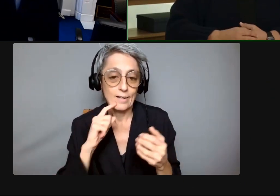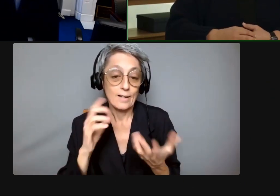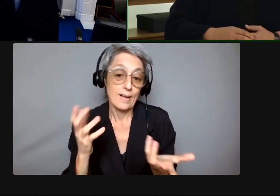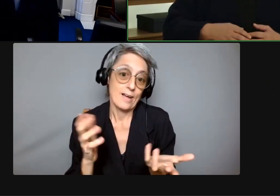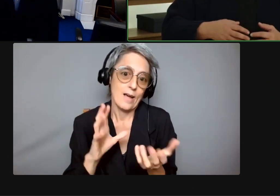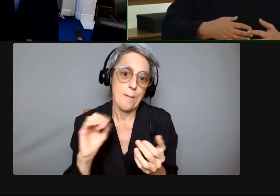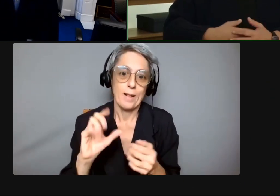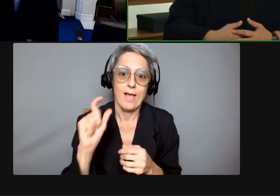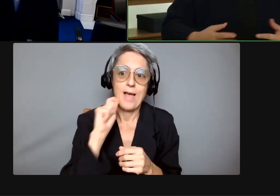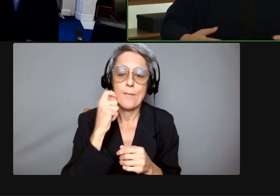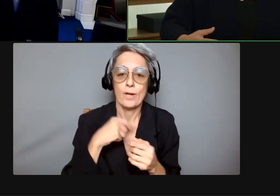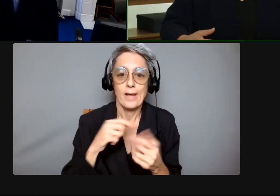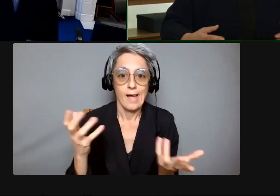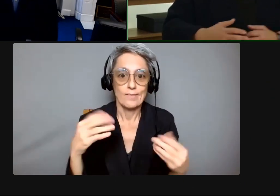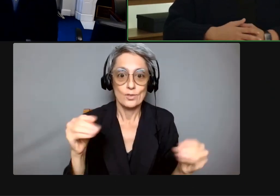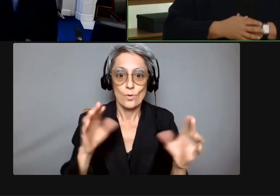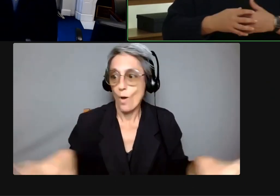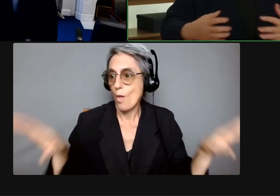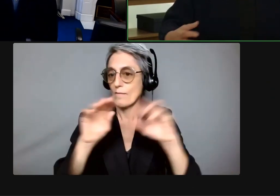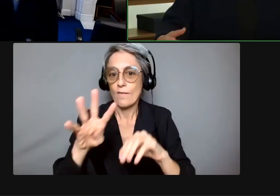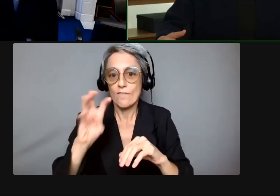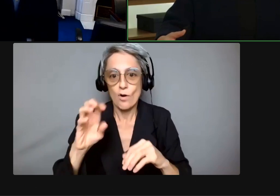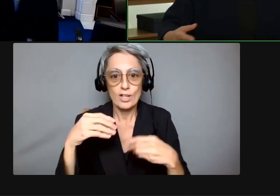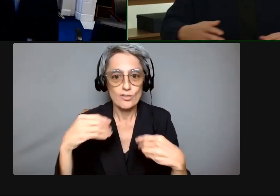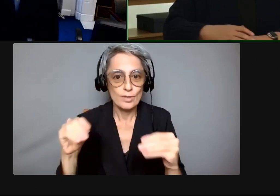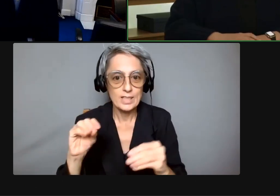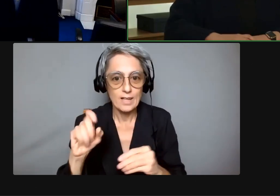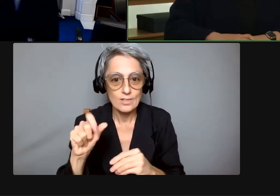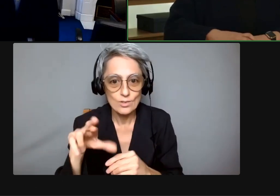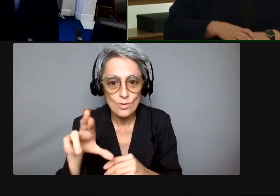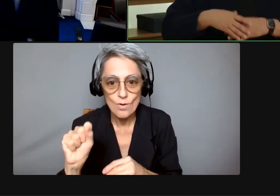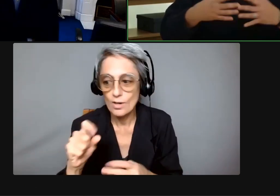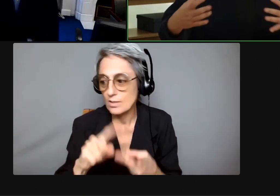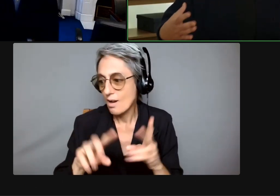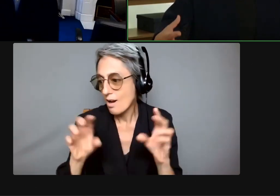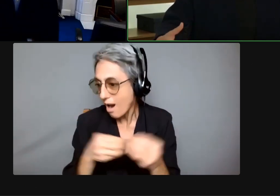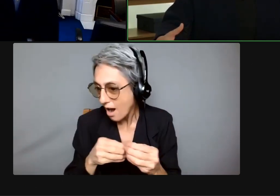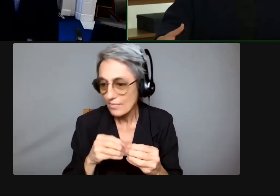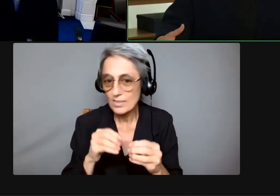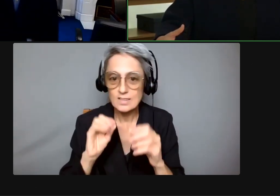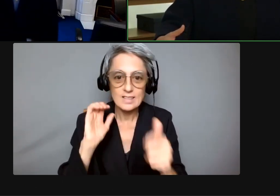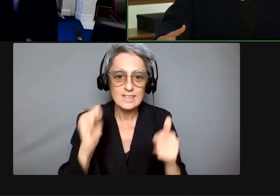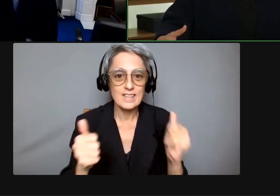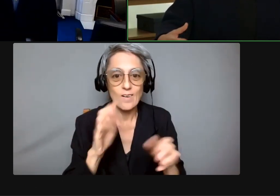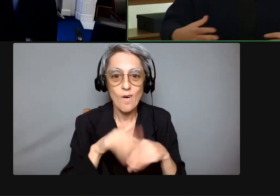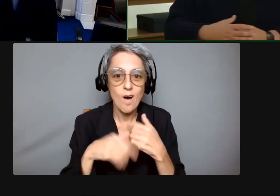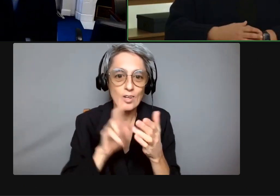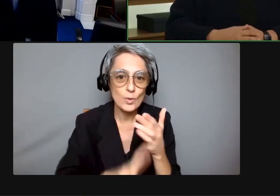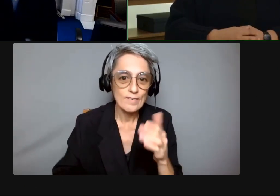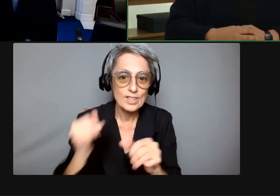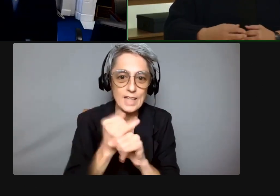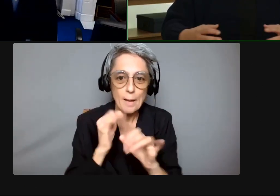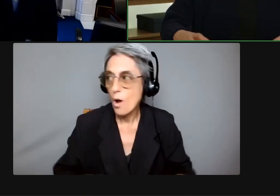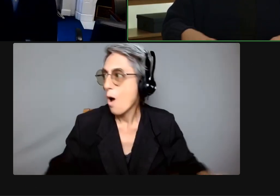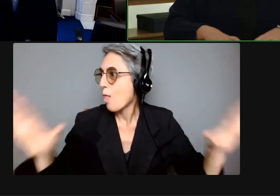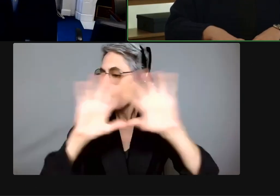over 400 retail stores. We have offices and campuses around the world. We run R&D facilities around the world.